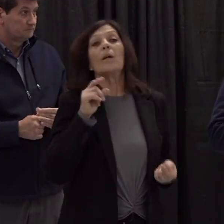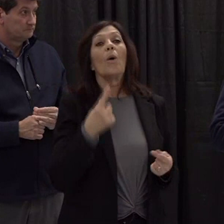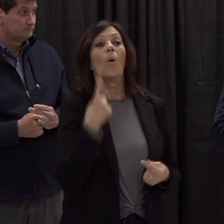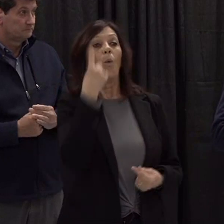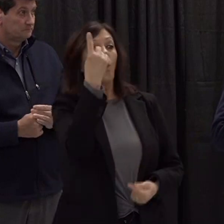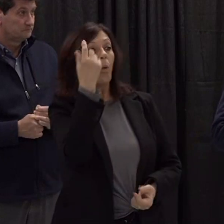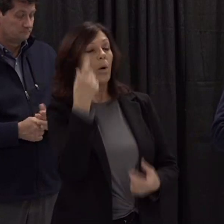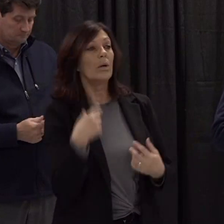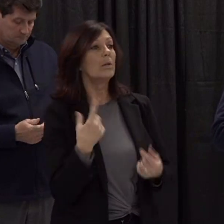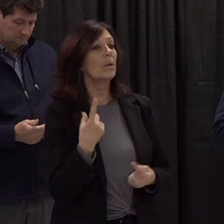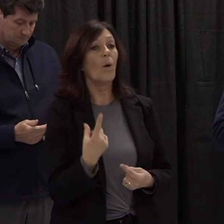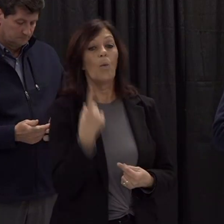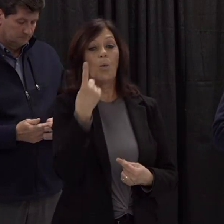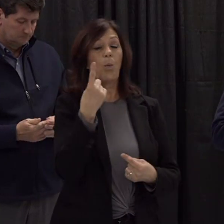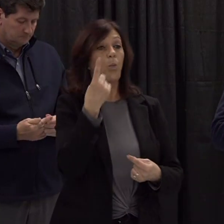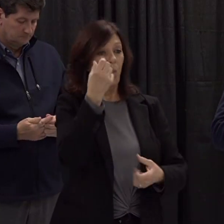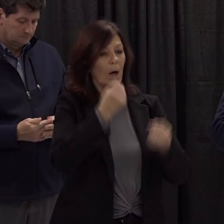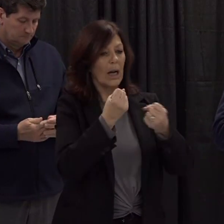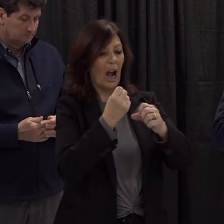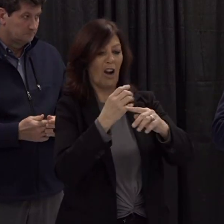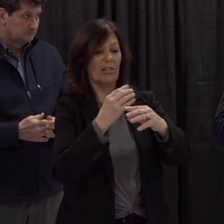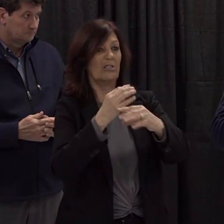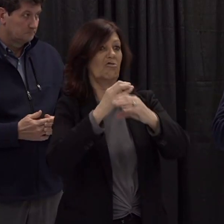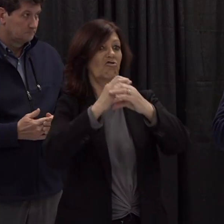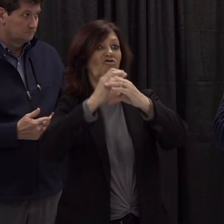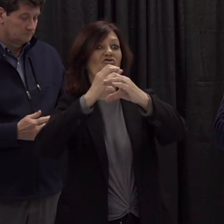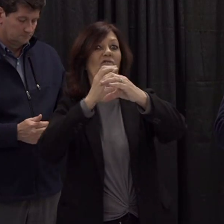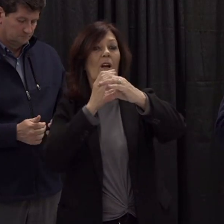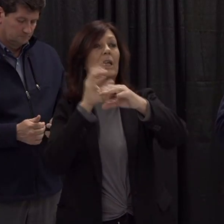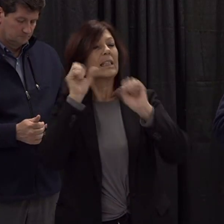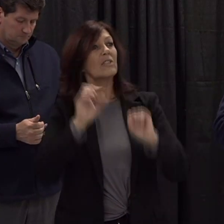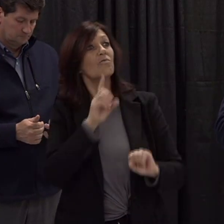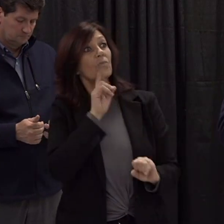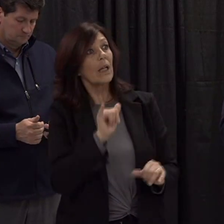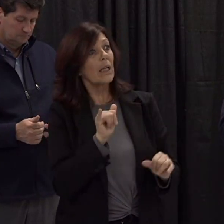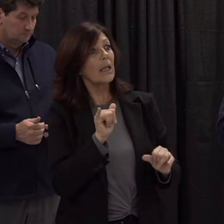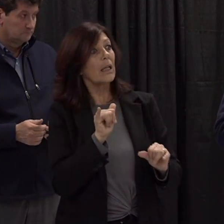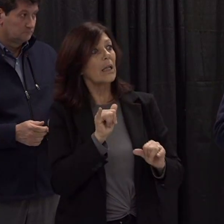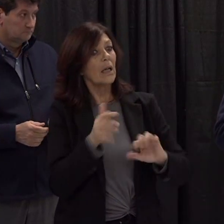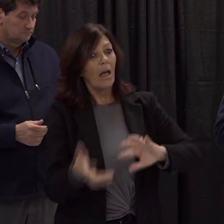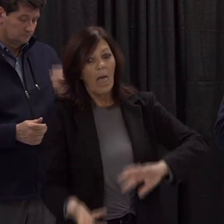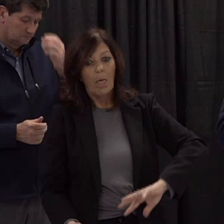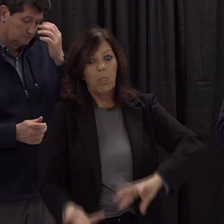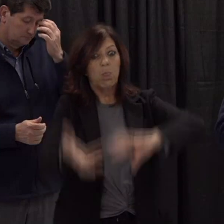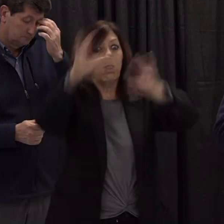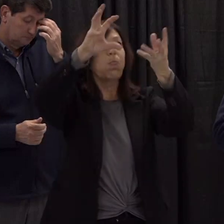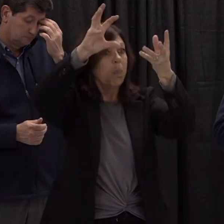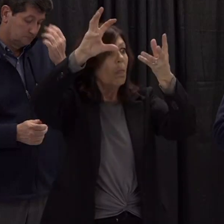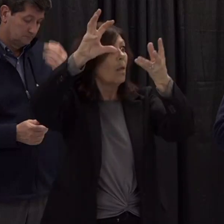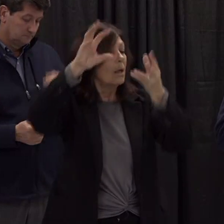one especially a tractor trailer can really sterile that whole area up and that's that's what we're